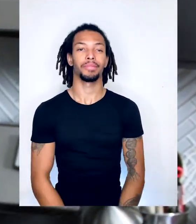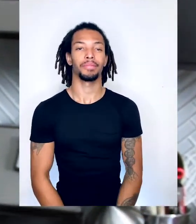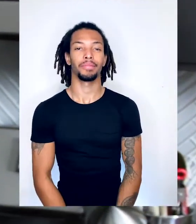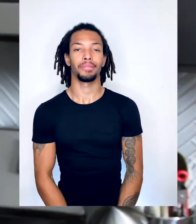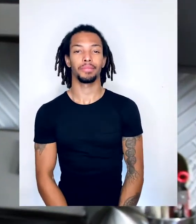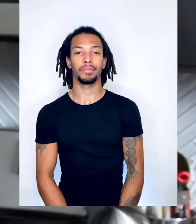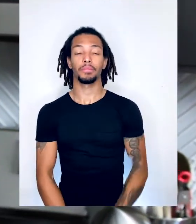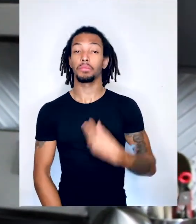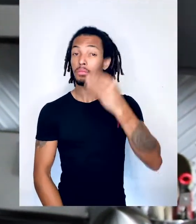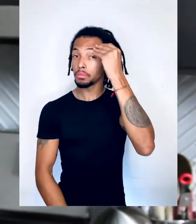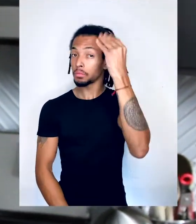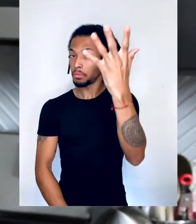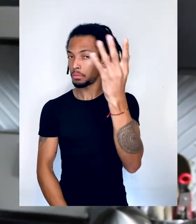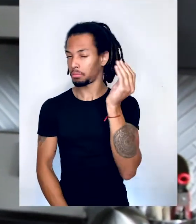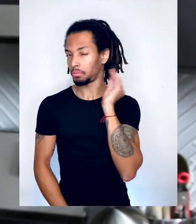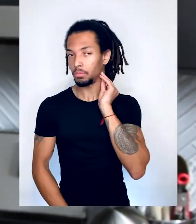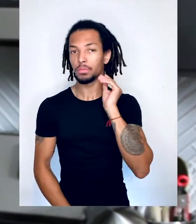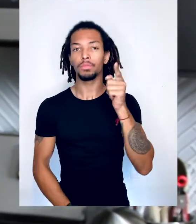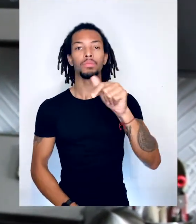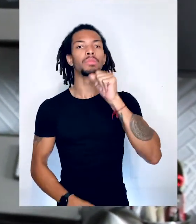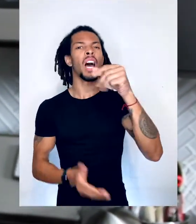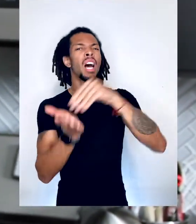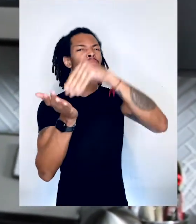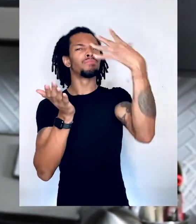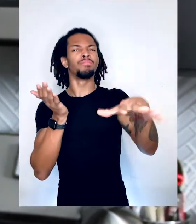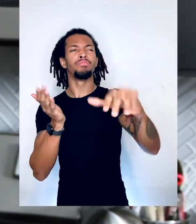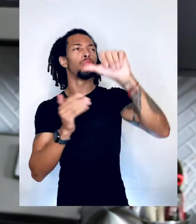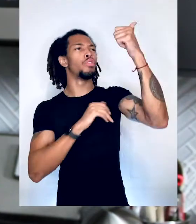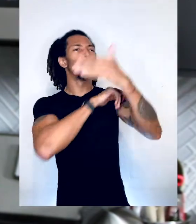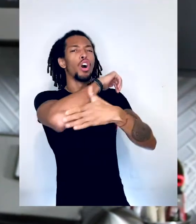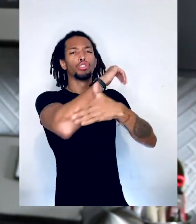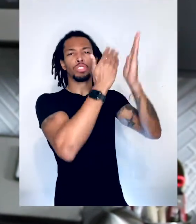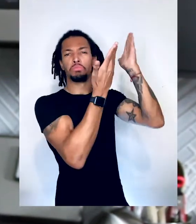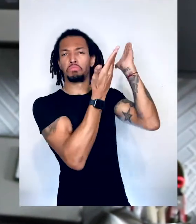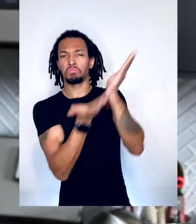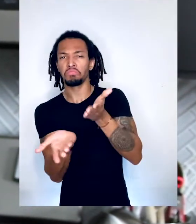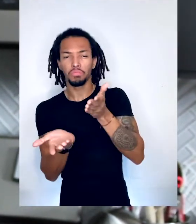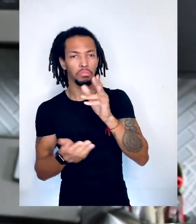And I should note that this is not an expensive imported balsamic vinegar. This is your average,